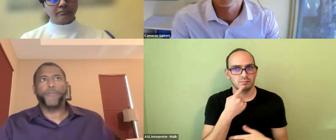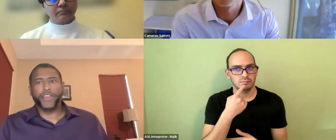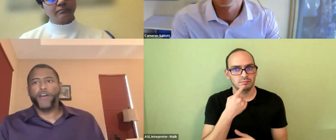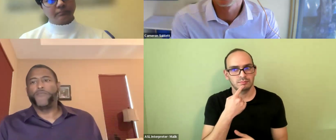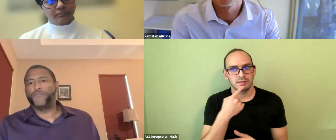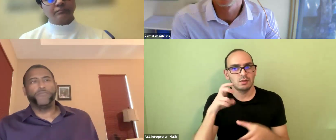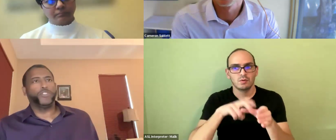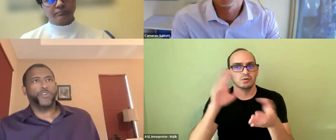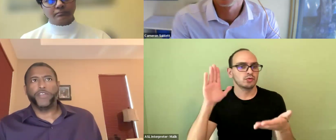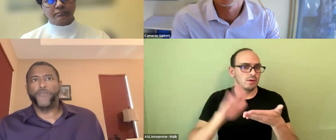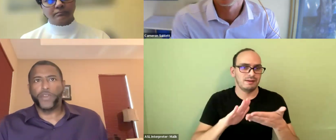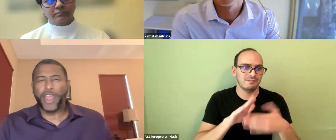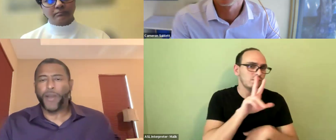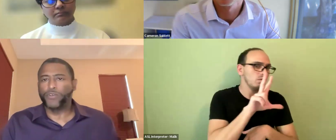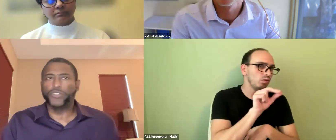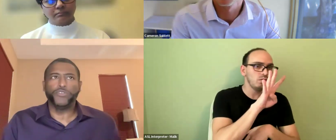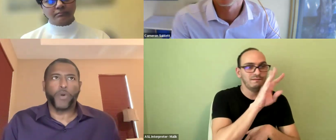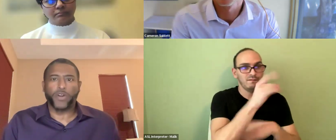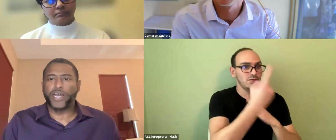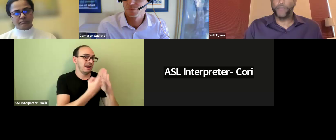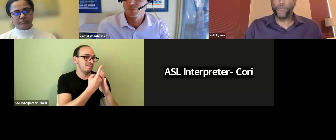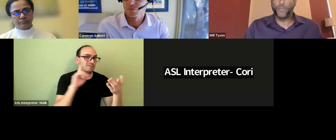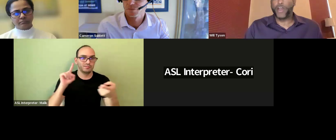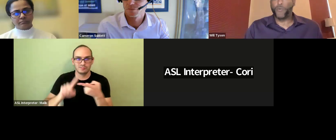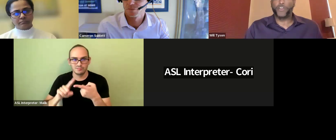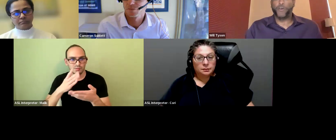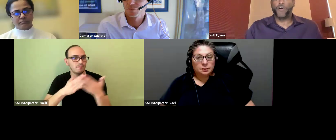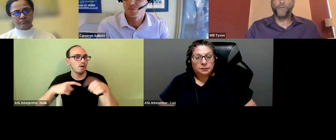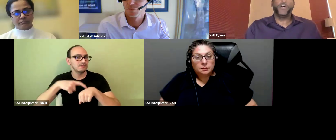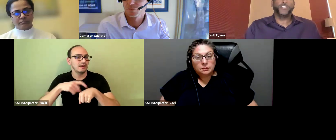dropping down from 30 to 40 hours to part-time or not working at all.